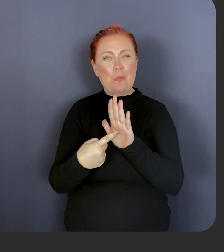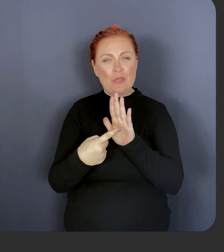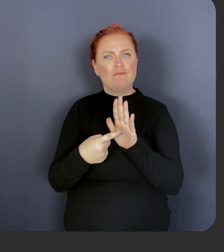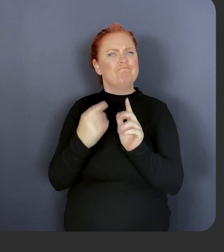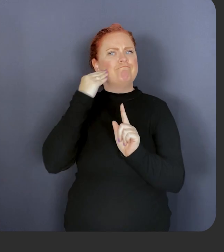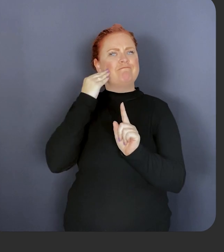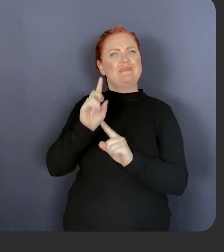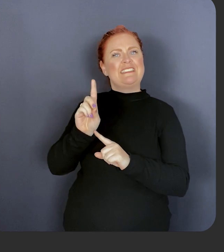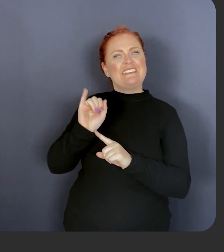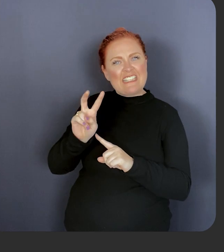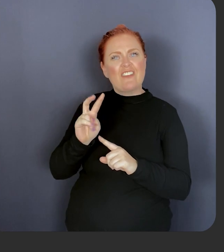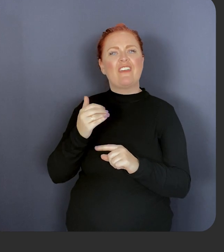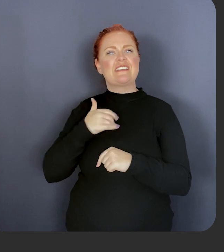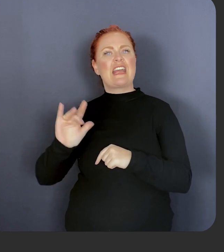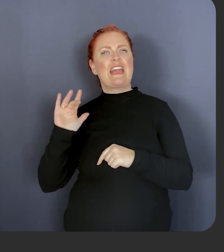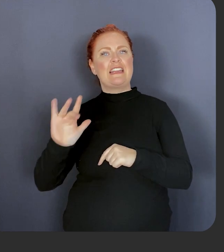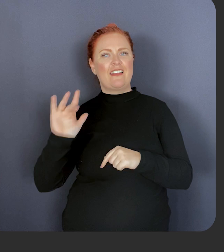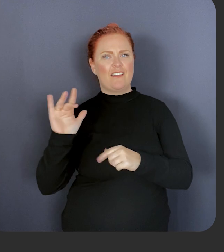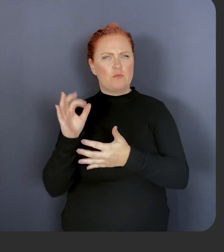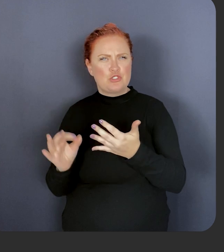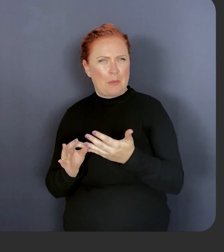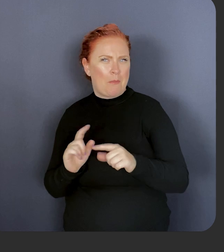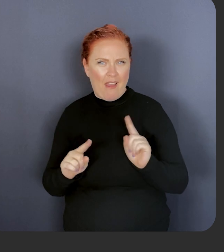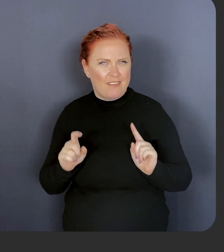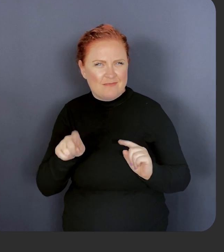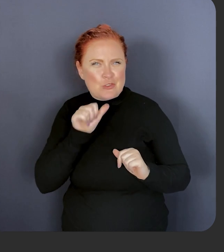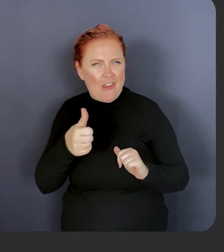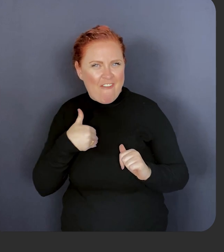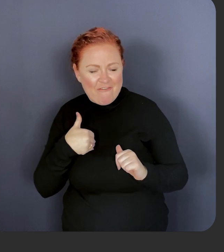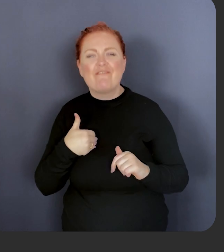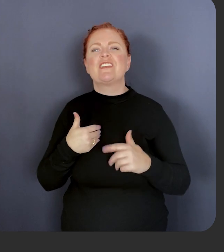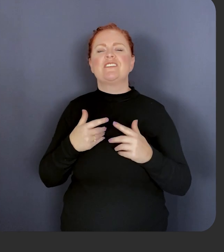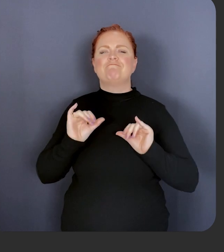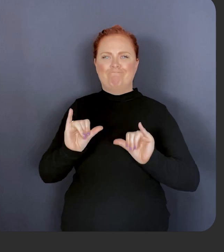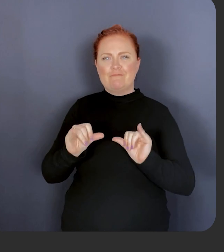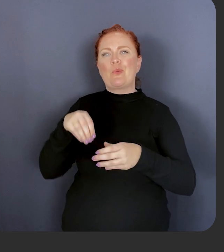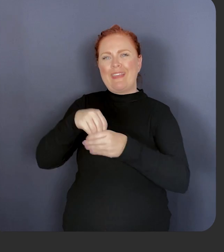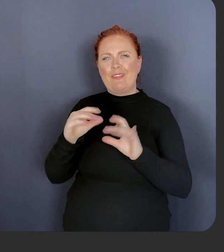it knew that this div has this click attribute that it really shouldn't. And so we're getting an in-browser error